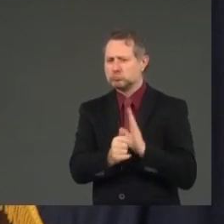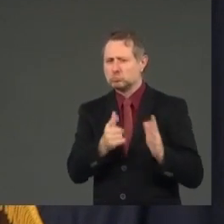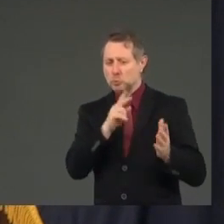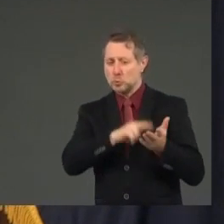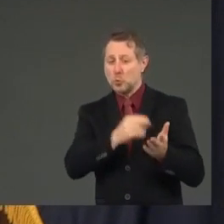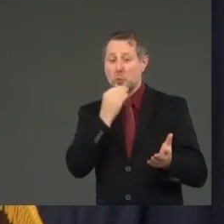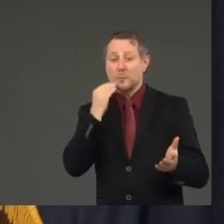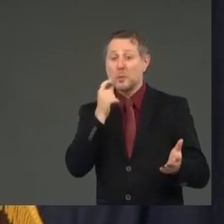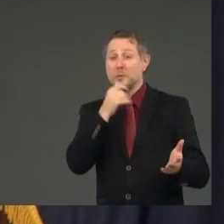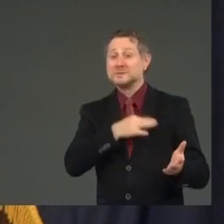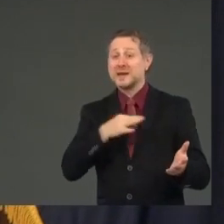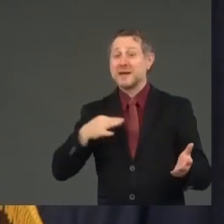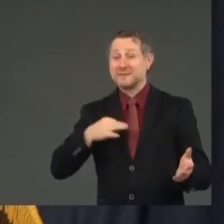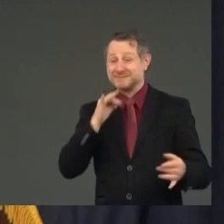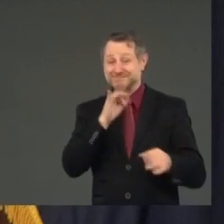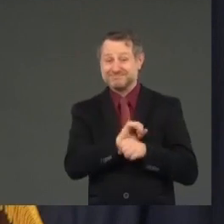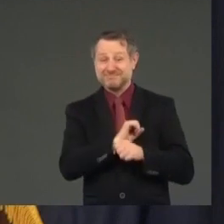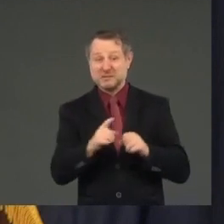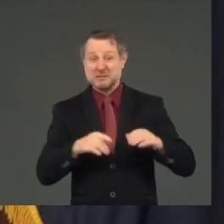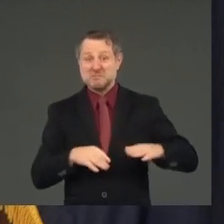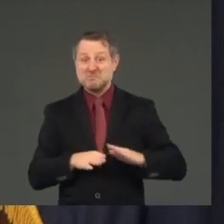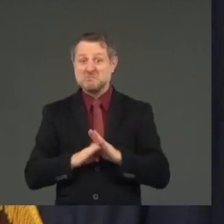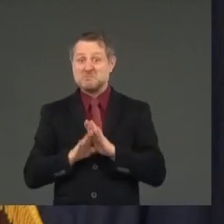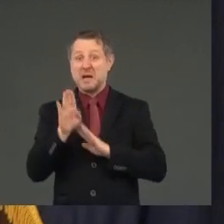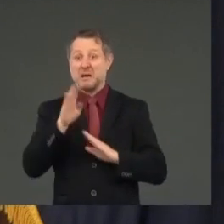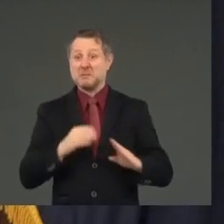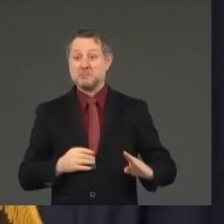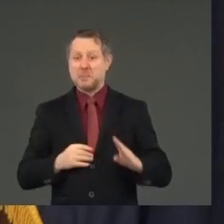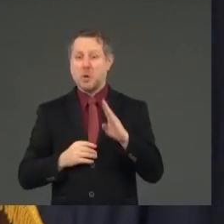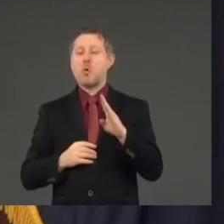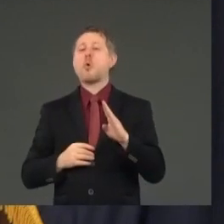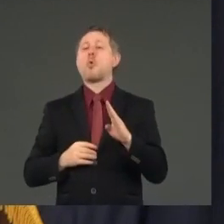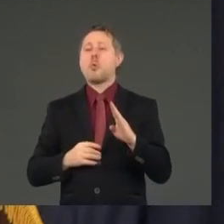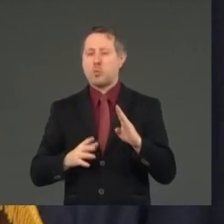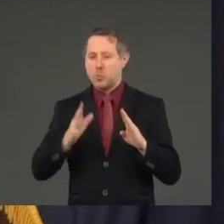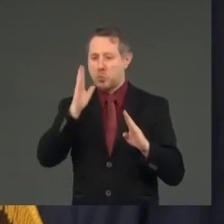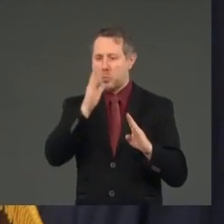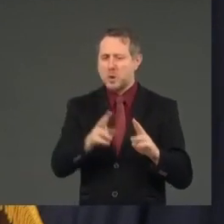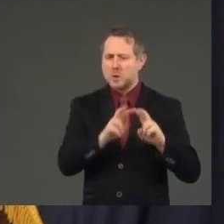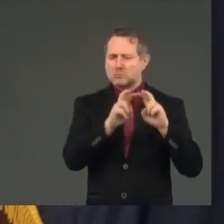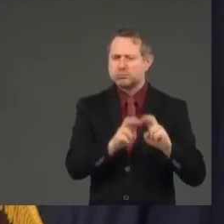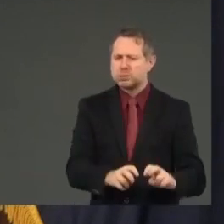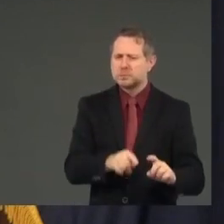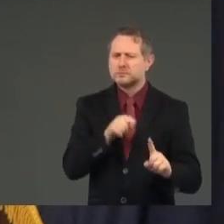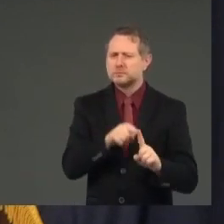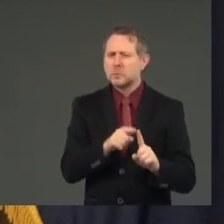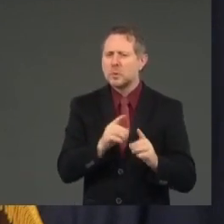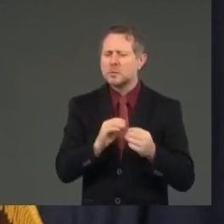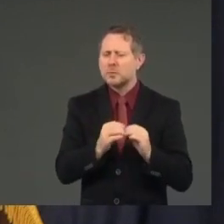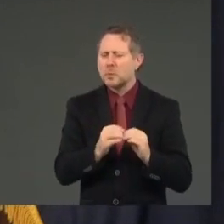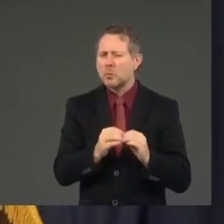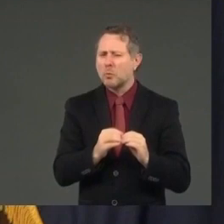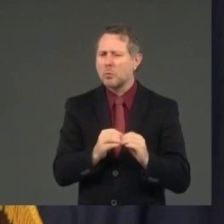AND BASICALLY WHAT THEY'RE LOOKING FOR IS A SHIFT IN THAT DATA.